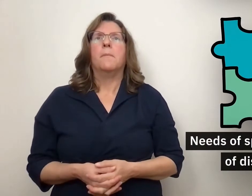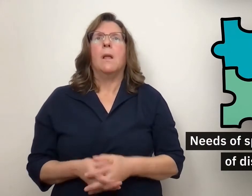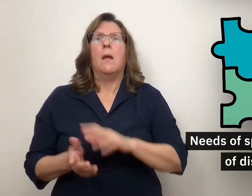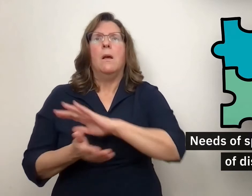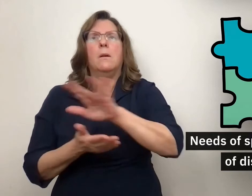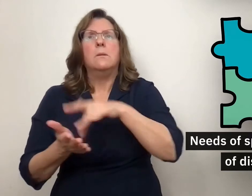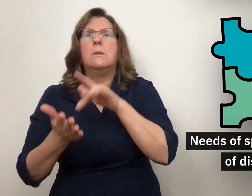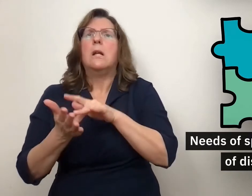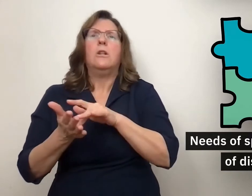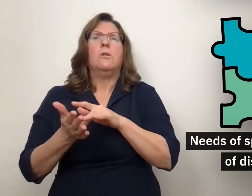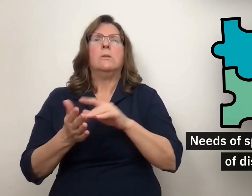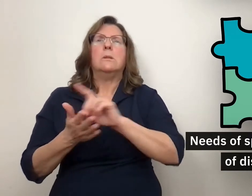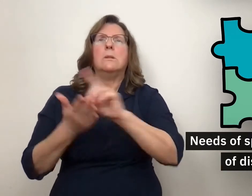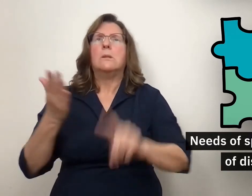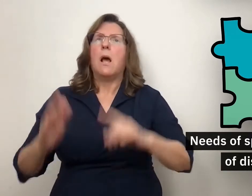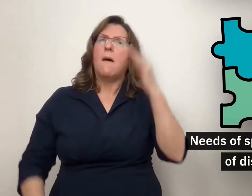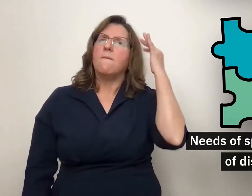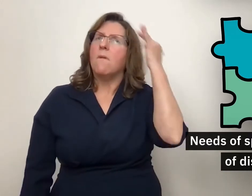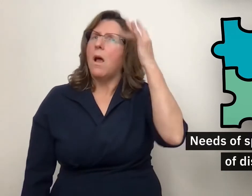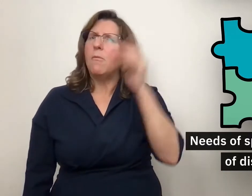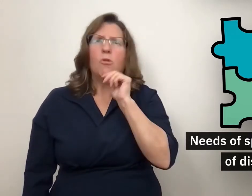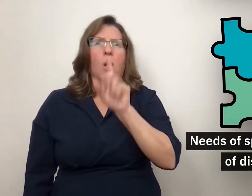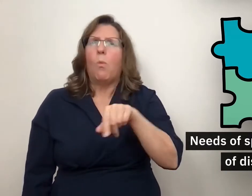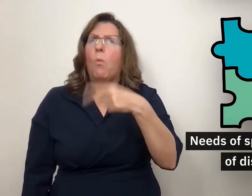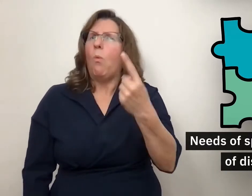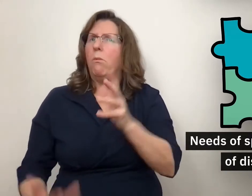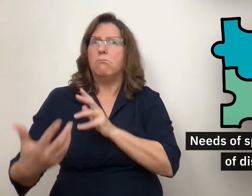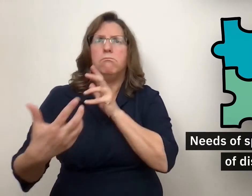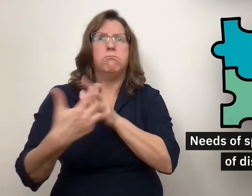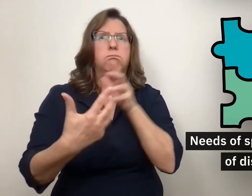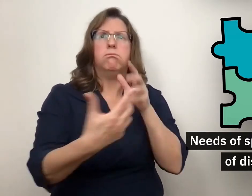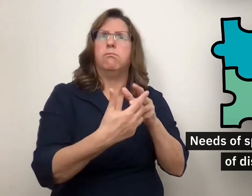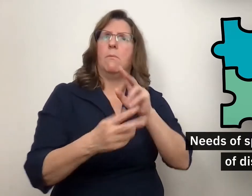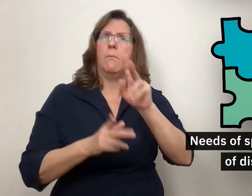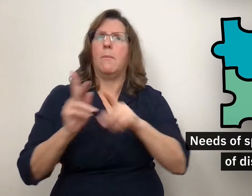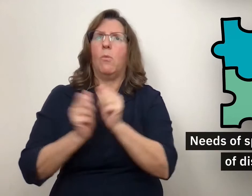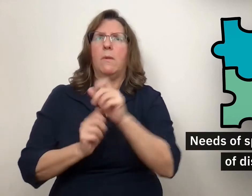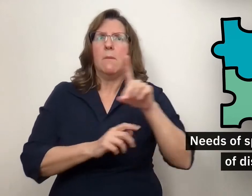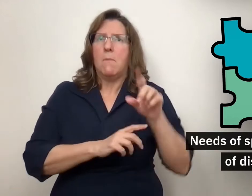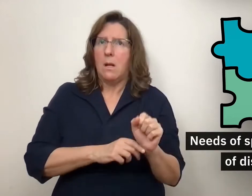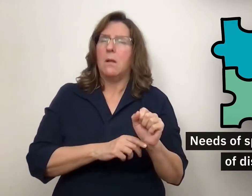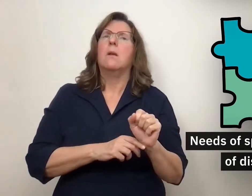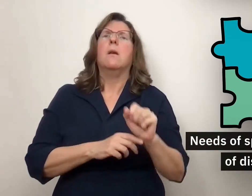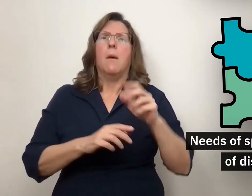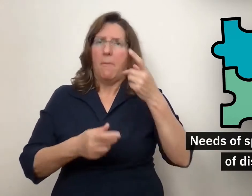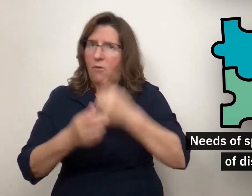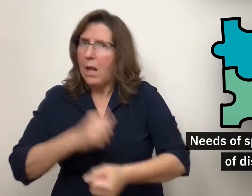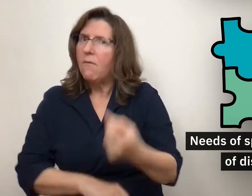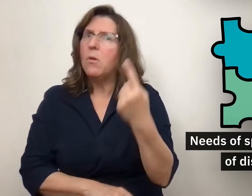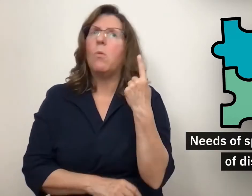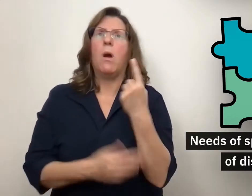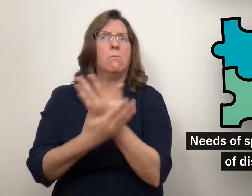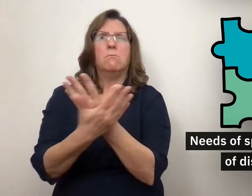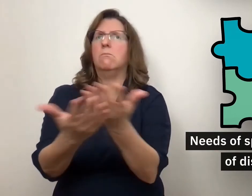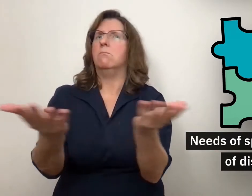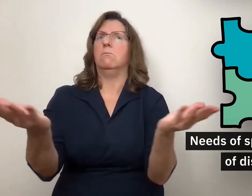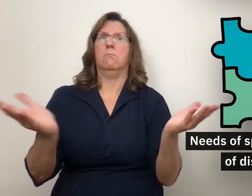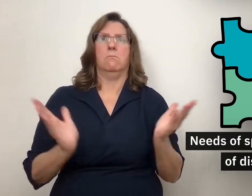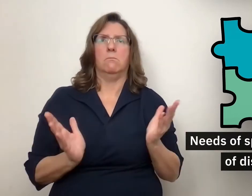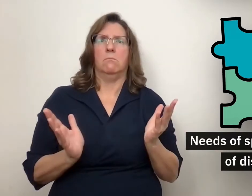The centre's philosophy was broad, not focused on the specific needs of persons with disabilities, but the needs of everyone.